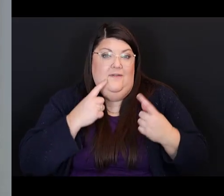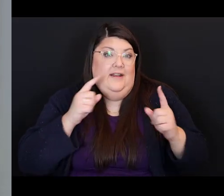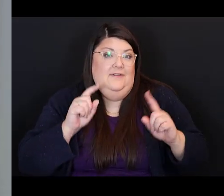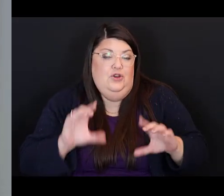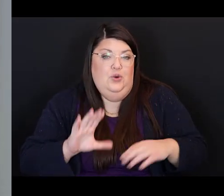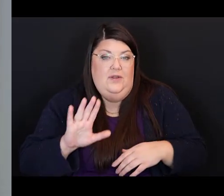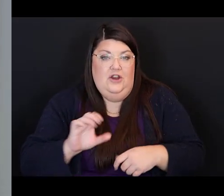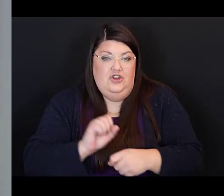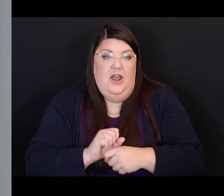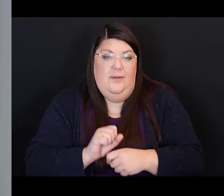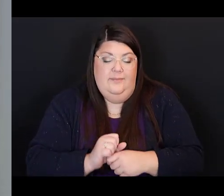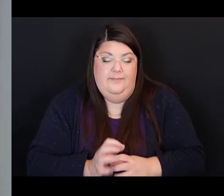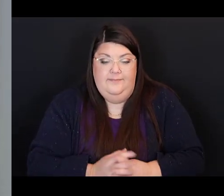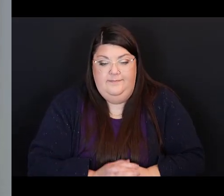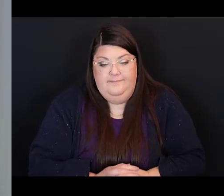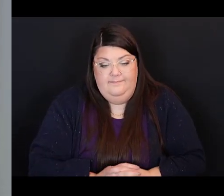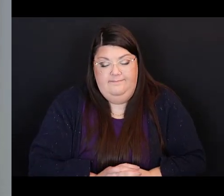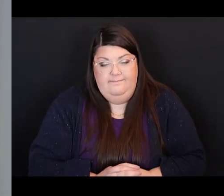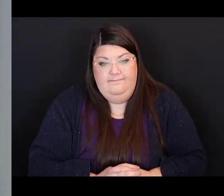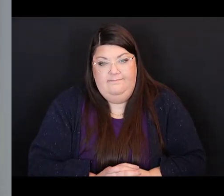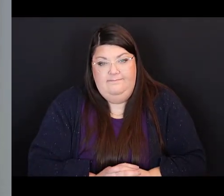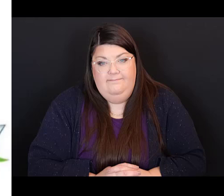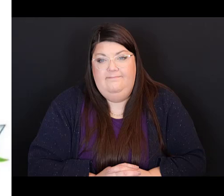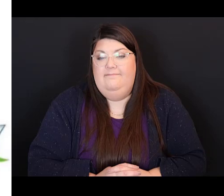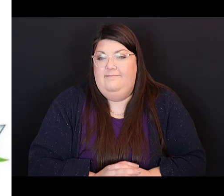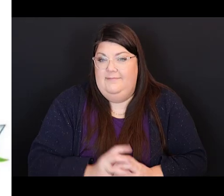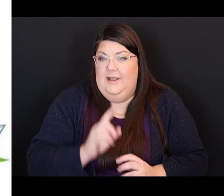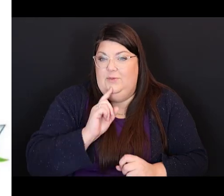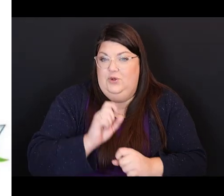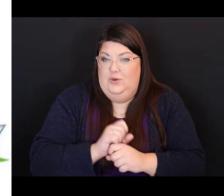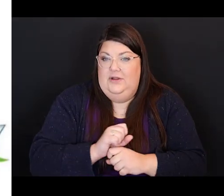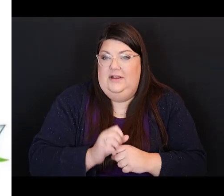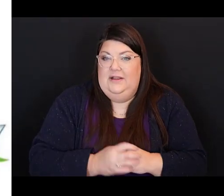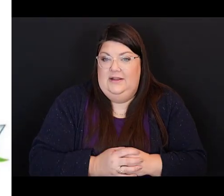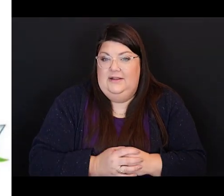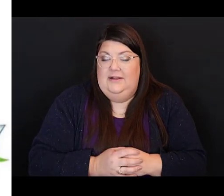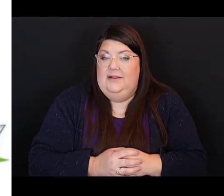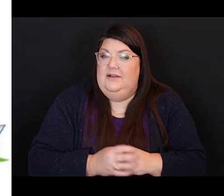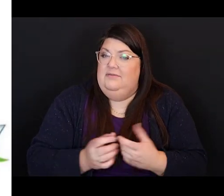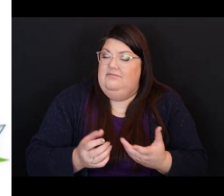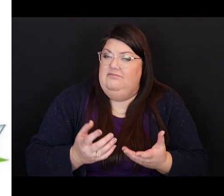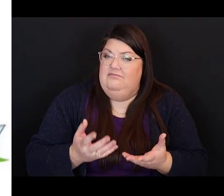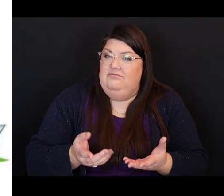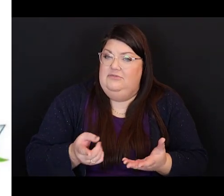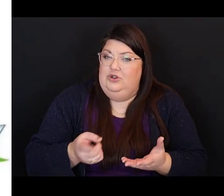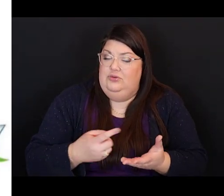to be able to effectively do their jobs. [Heather] Absolutely. So, can you talk a